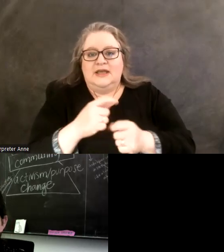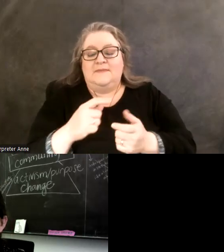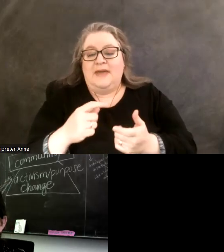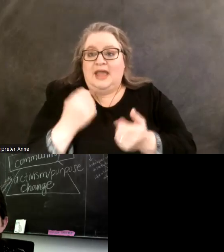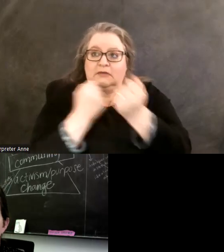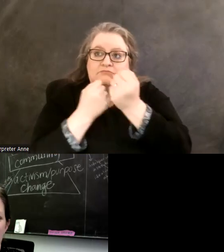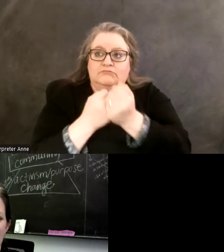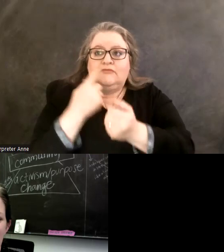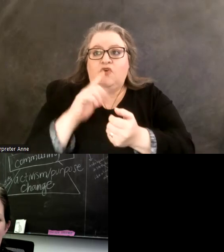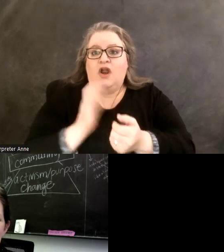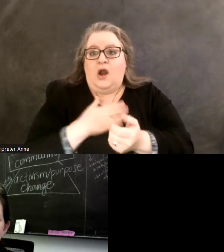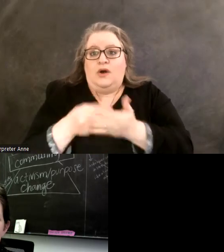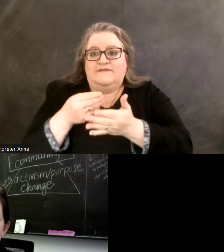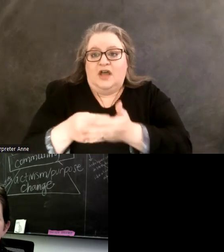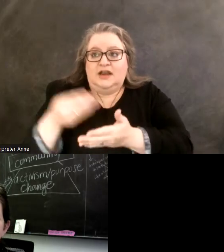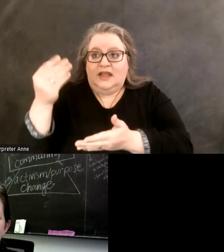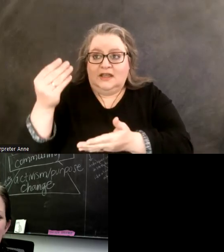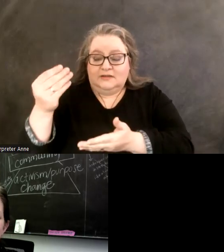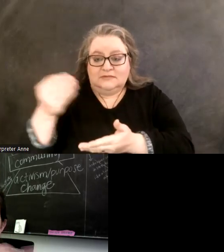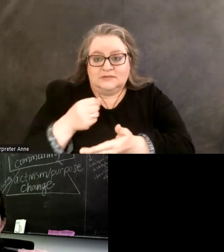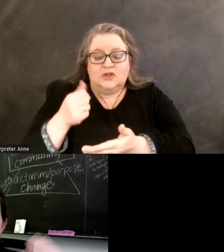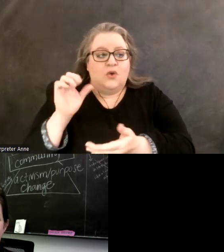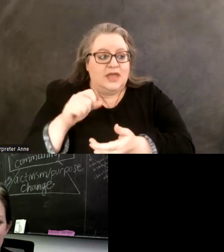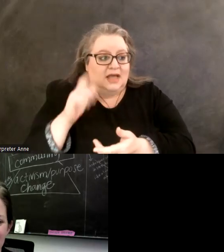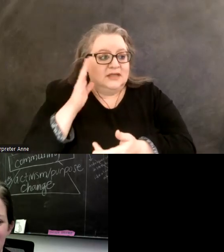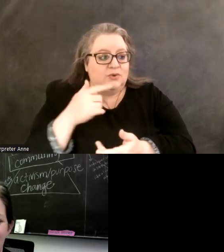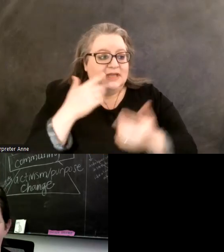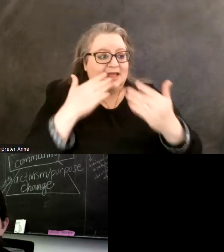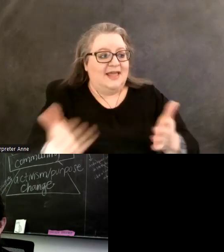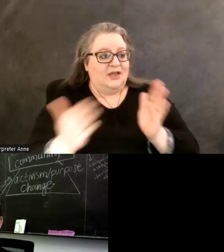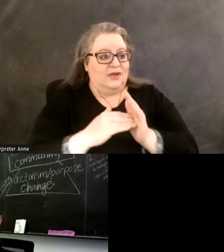of thing, so, yes, I will say thank you again to Terri, and